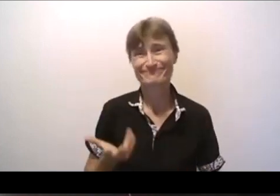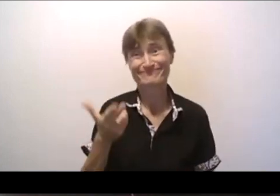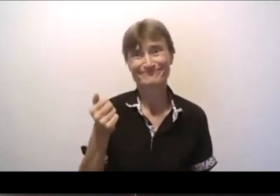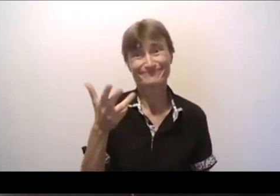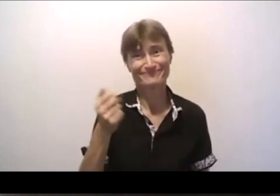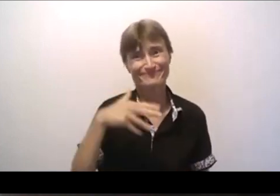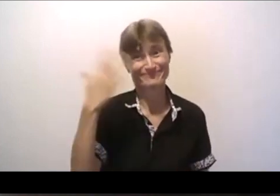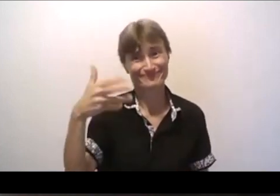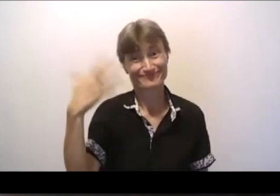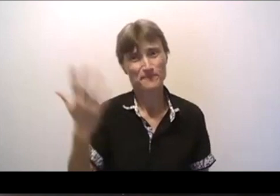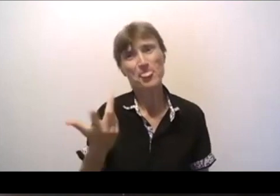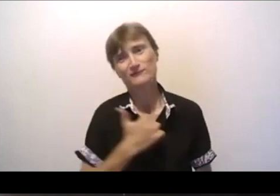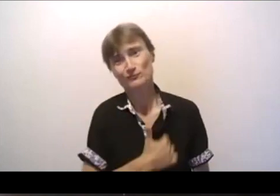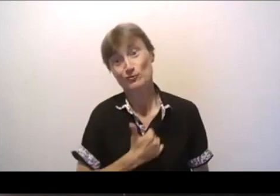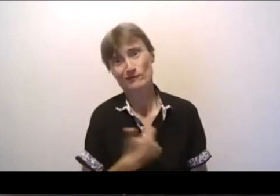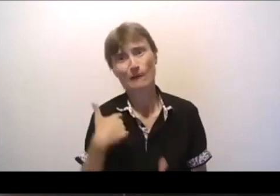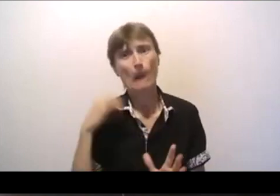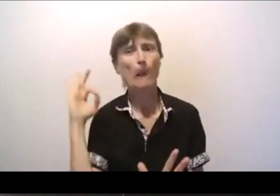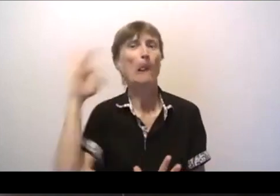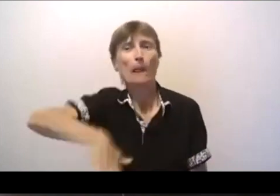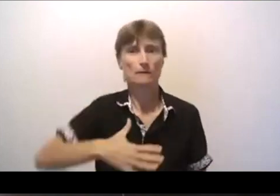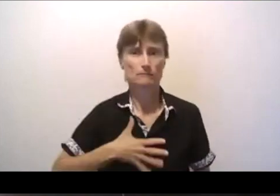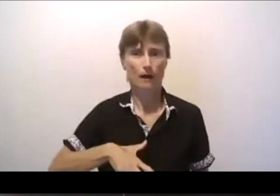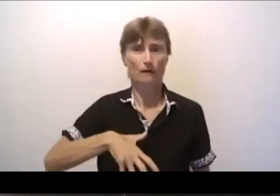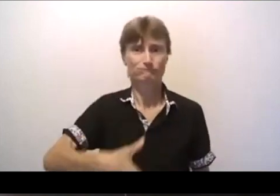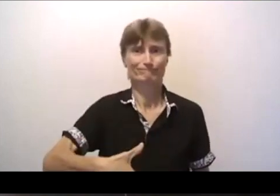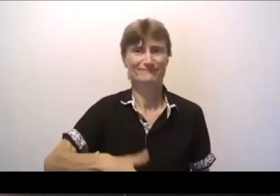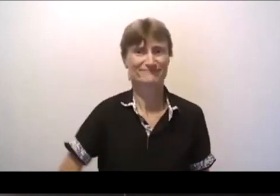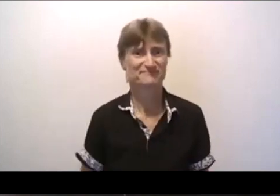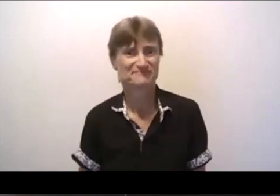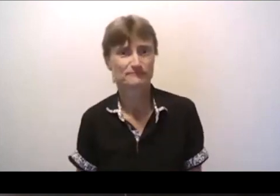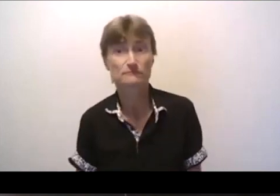sorry um but there's that uh this also comes from a practice where i